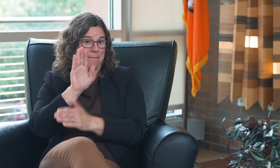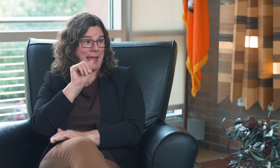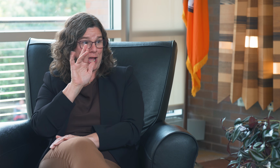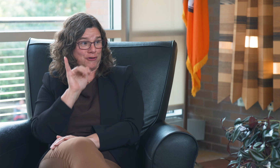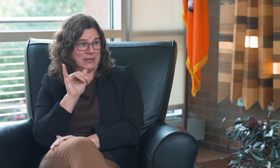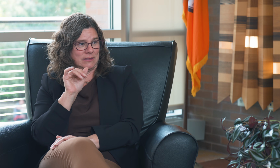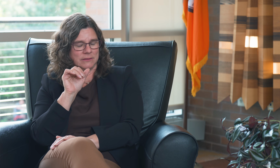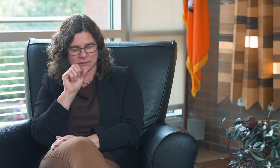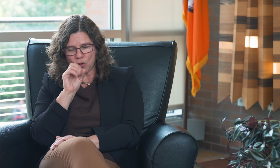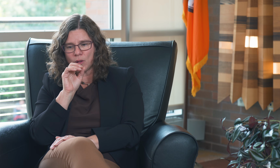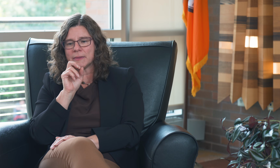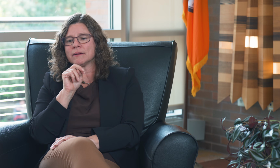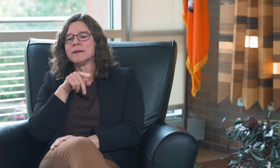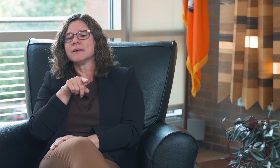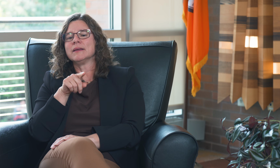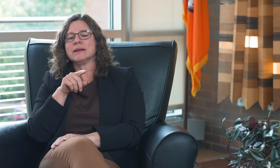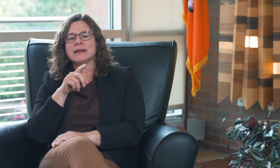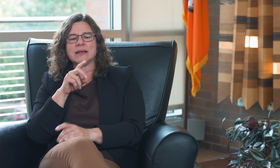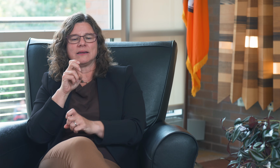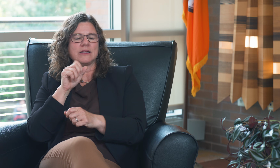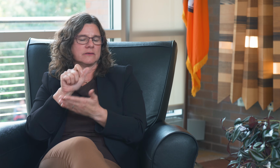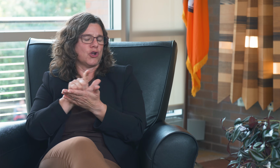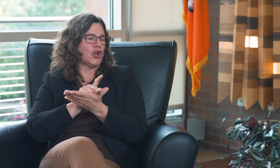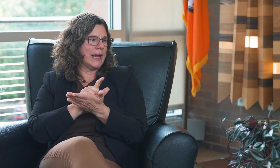My husband is Barry, Barry Solomon